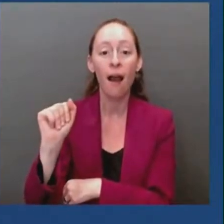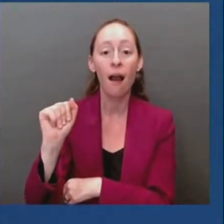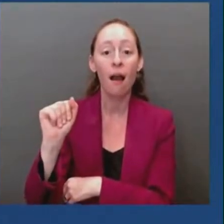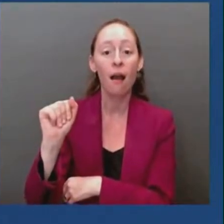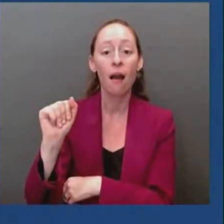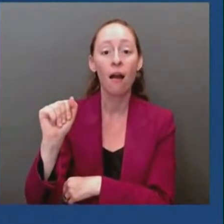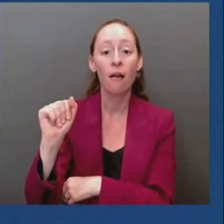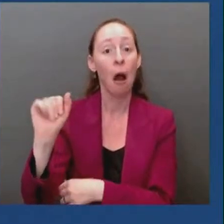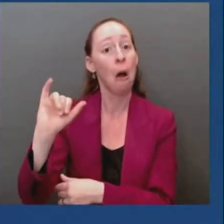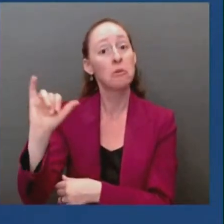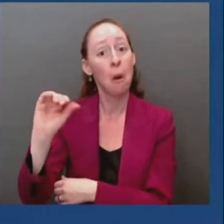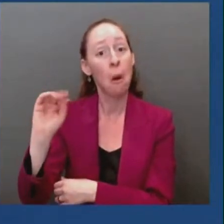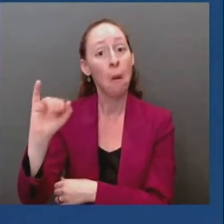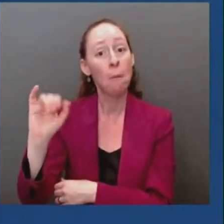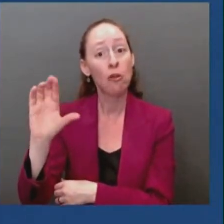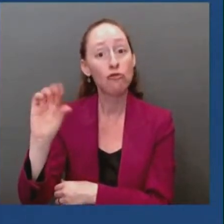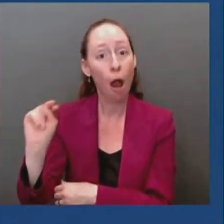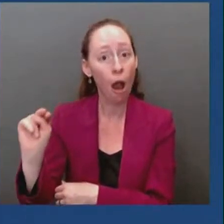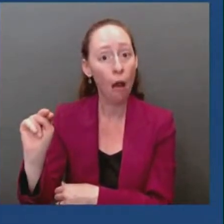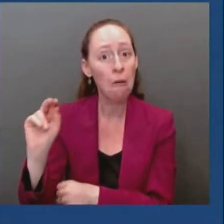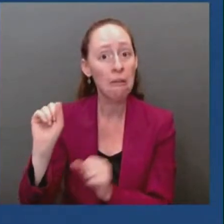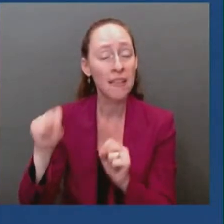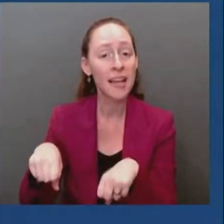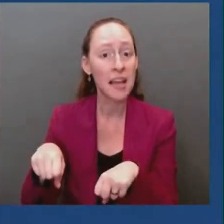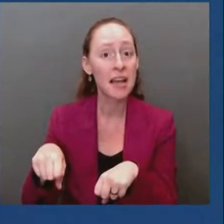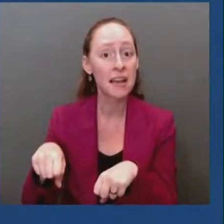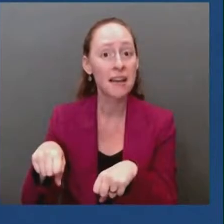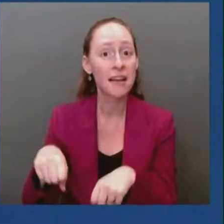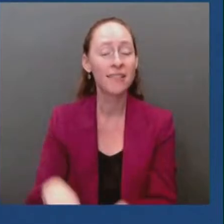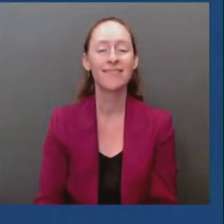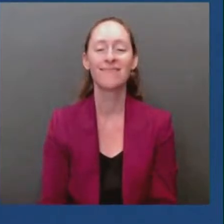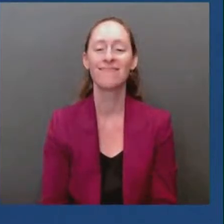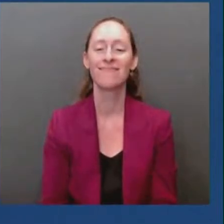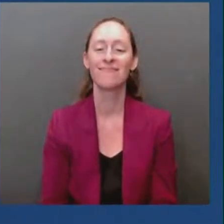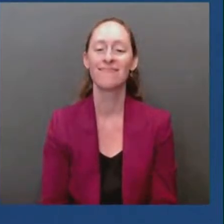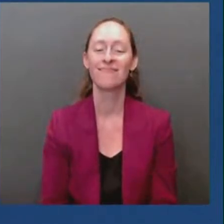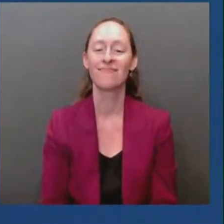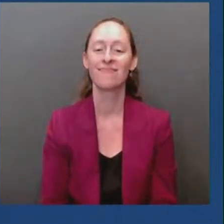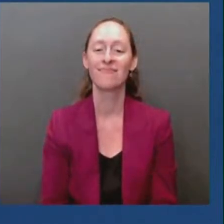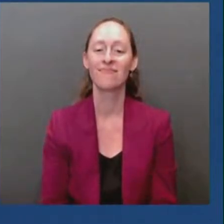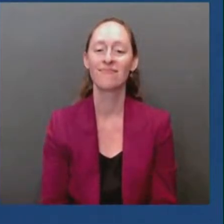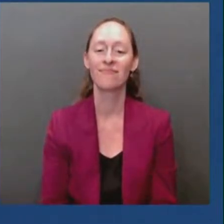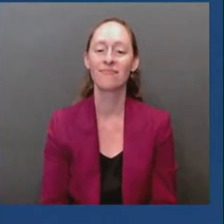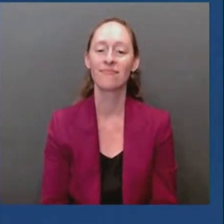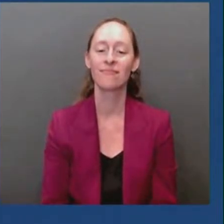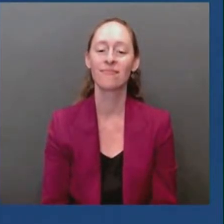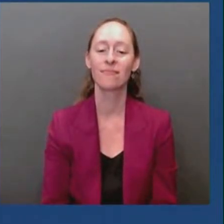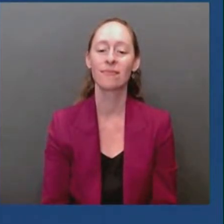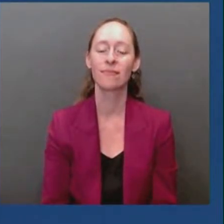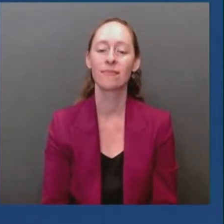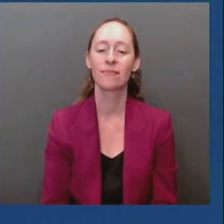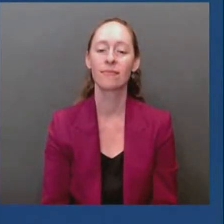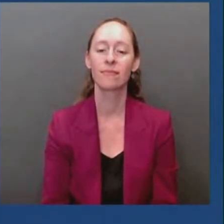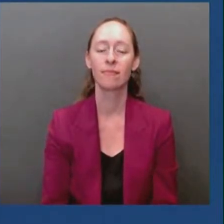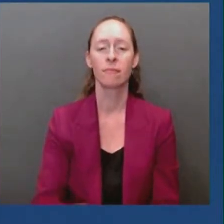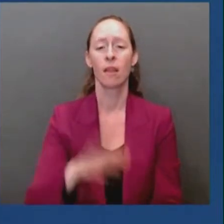SO WE DO NOT WANT TO DEPRIVE THE POPULATION OF GETTING THAT ROD COVERAGE AT THE SAME TIME